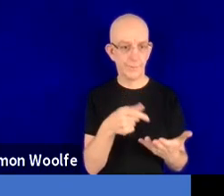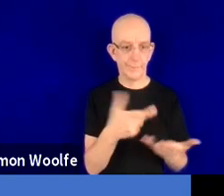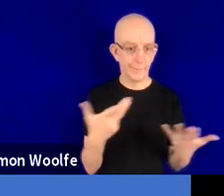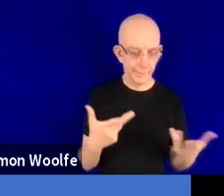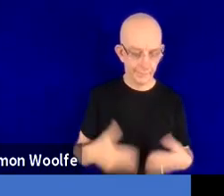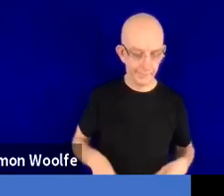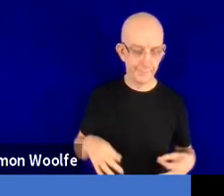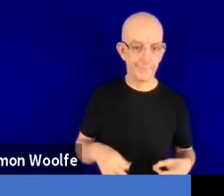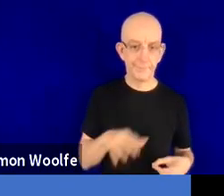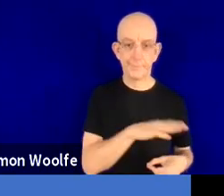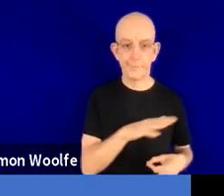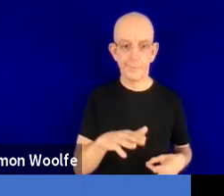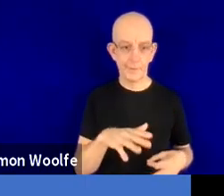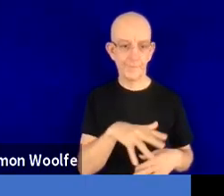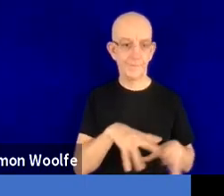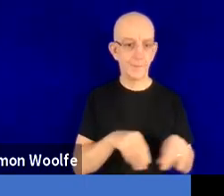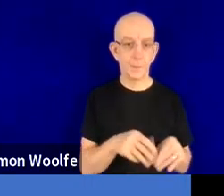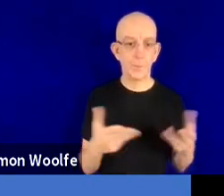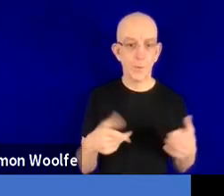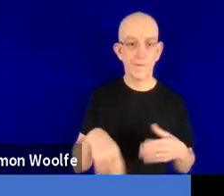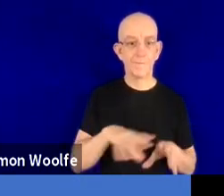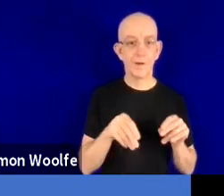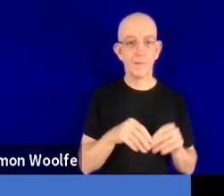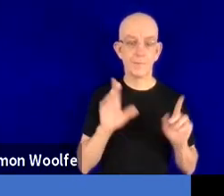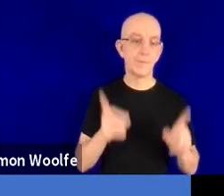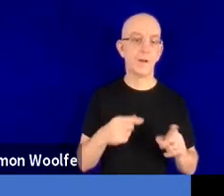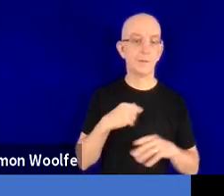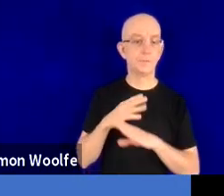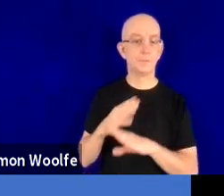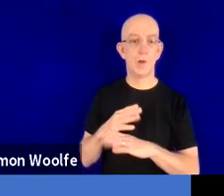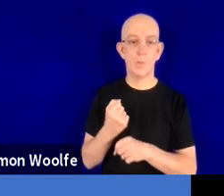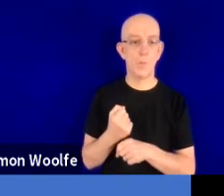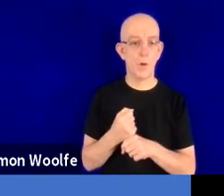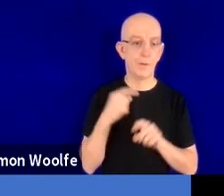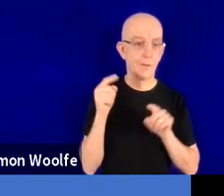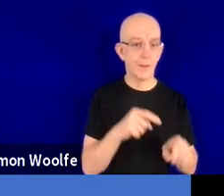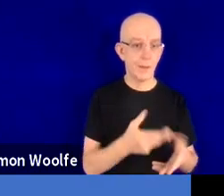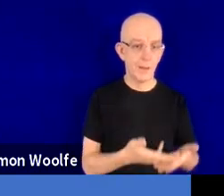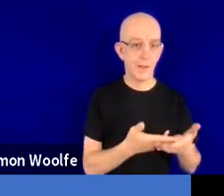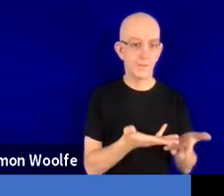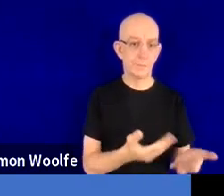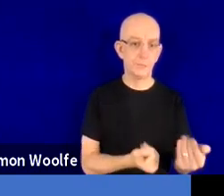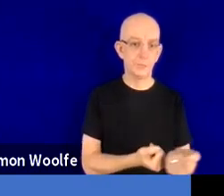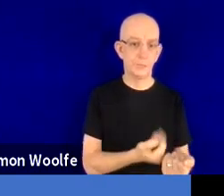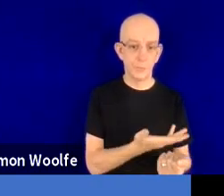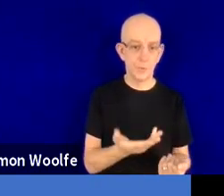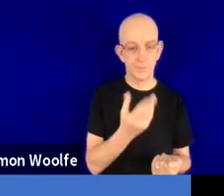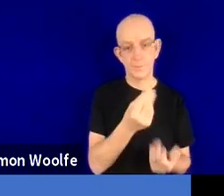And it can lead also to their burnout because of the burden of care, and because of all those situation